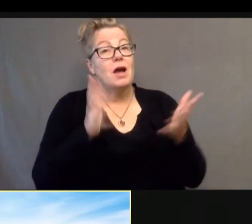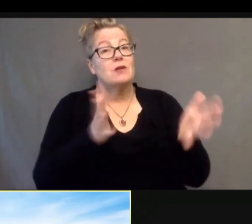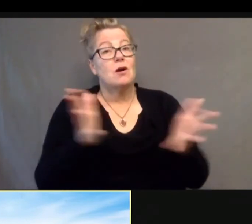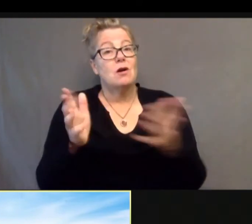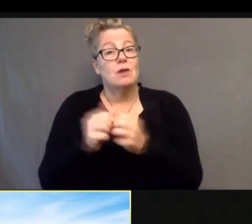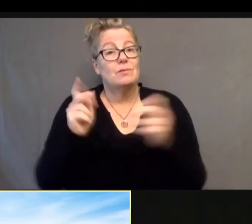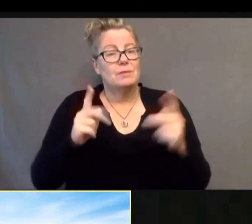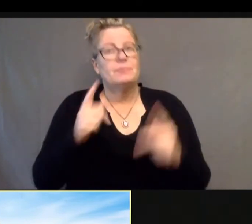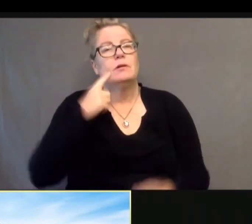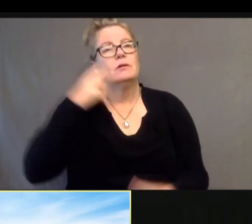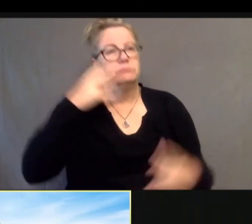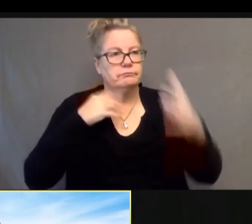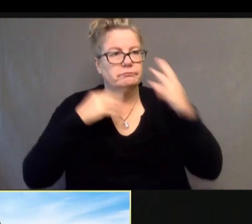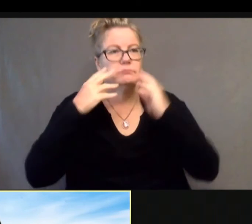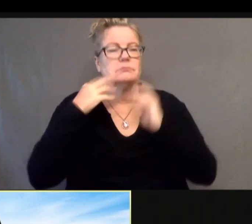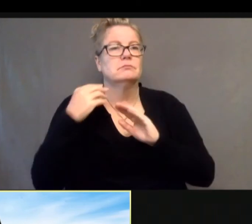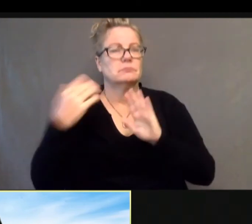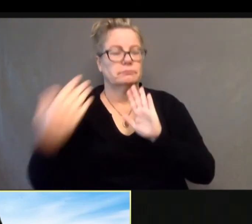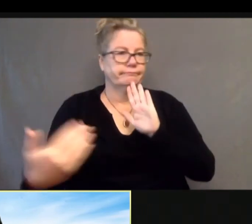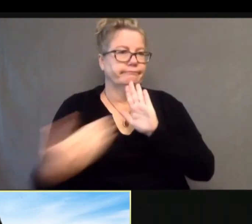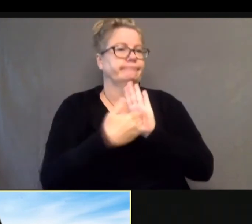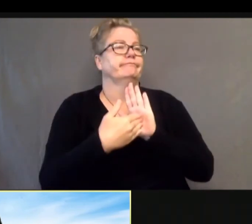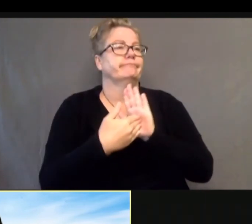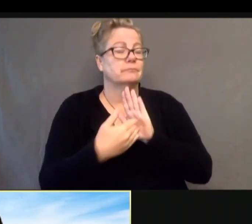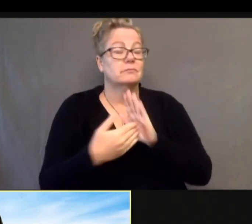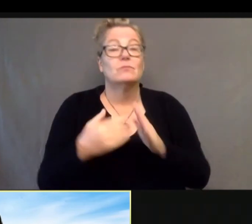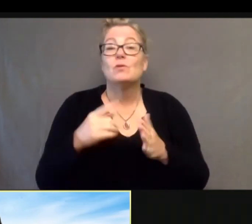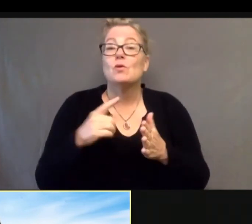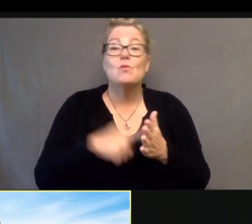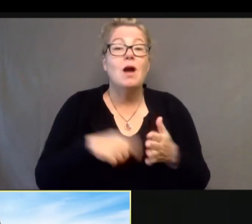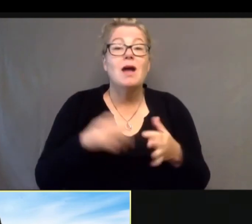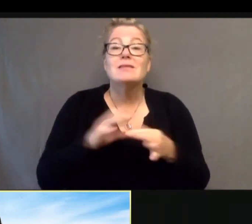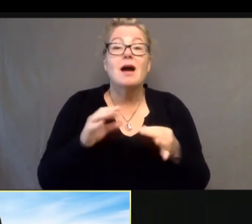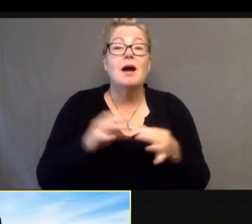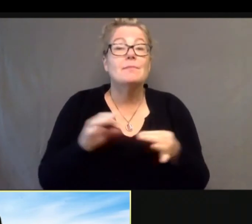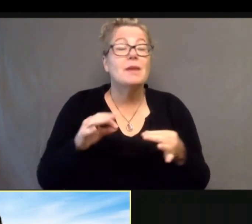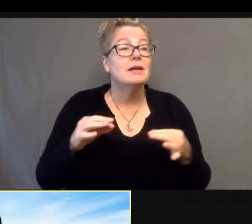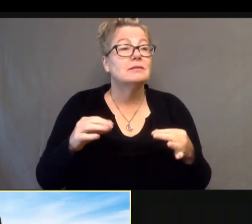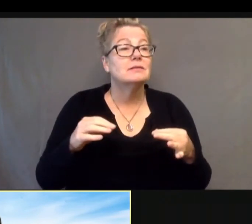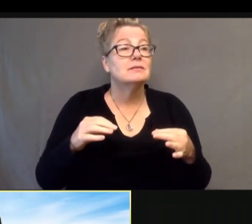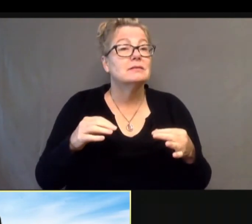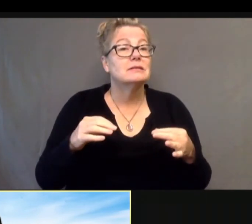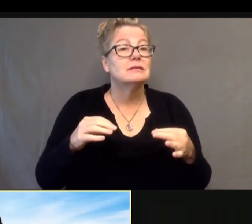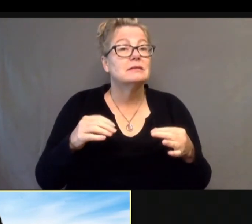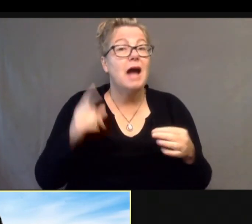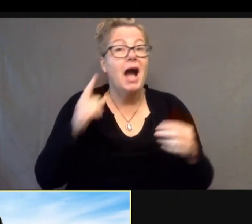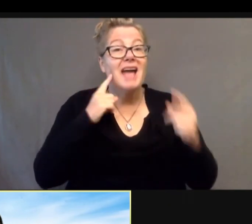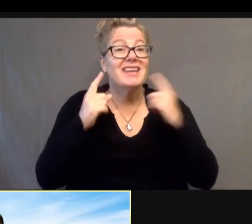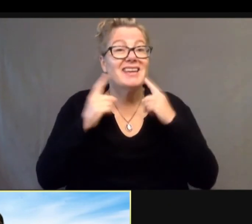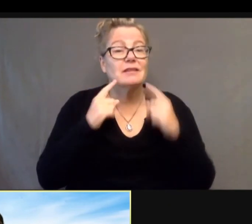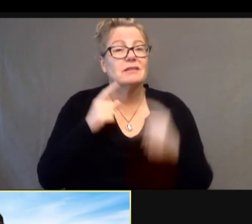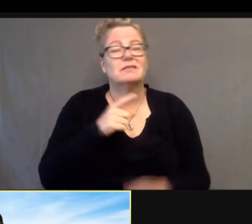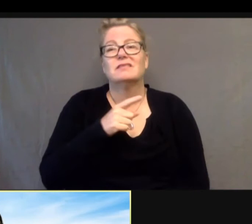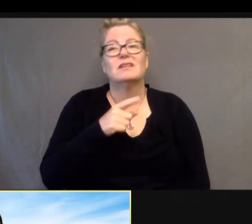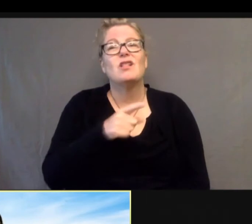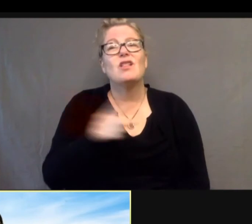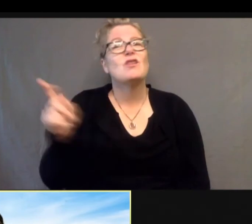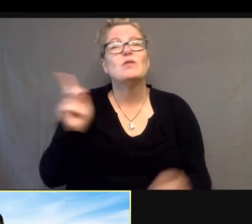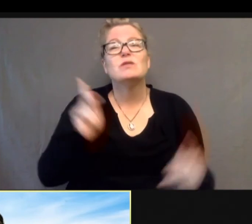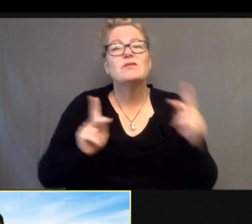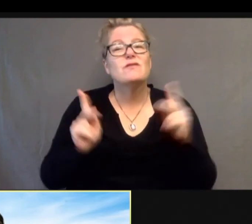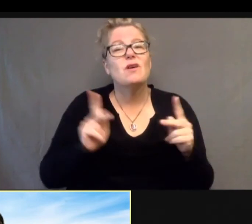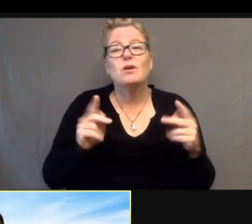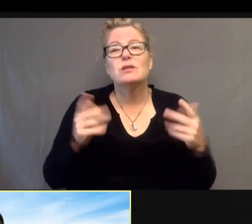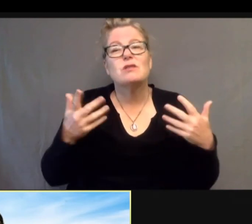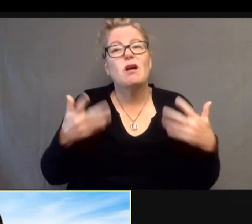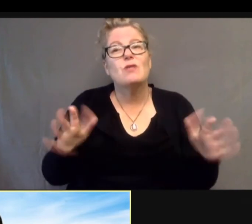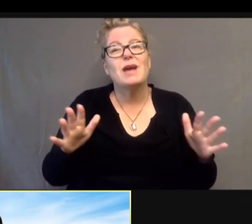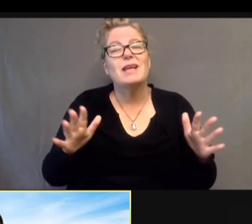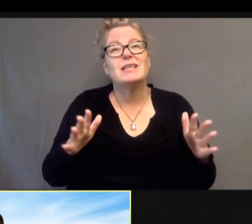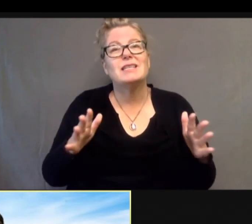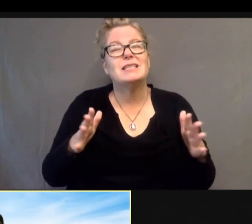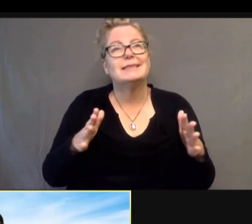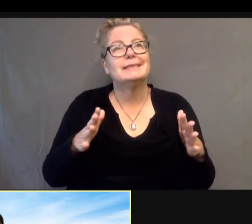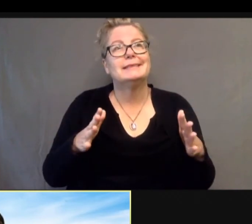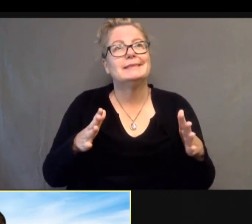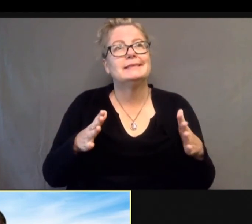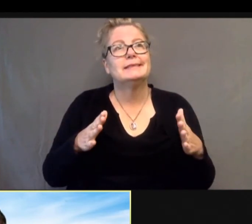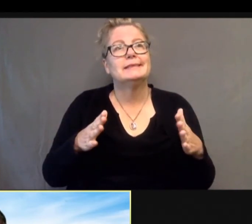I have seen is that often they are already down a pathway and they don't think about